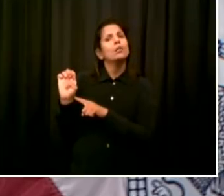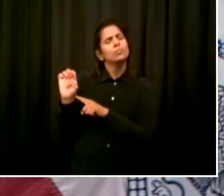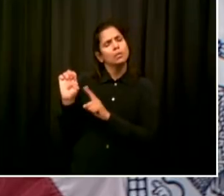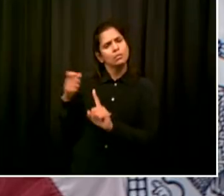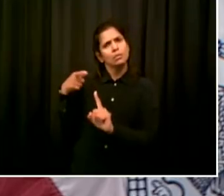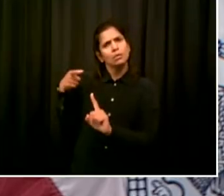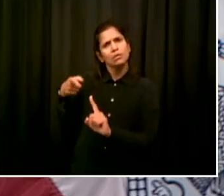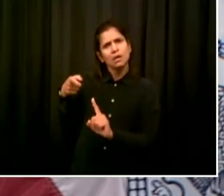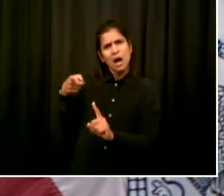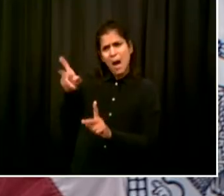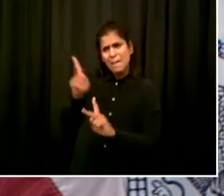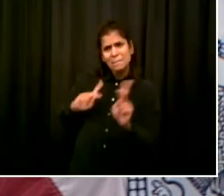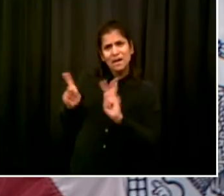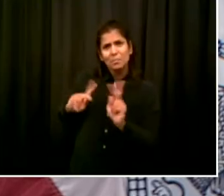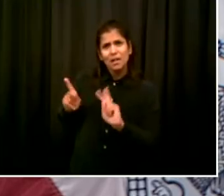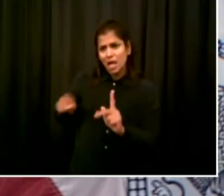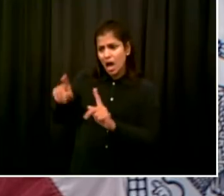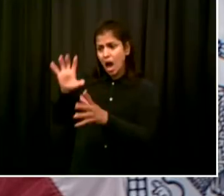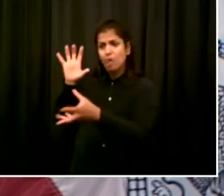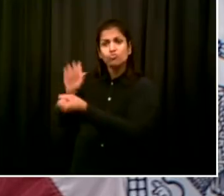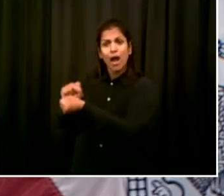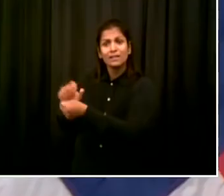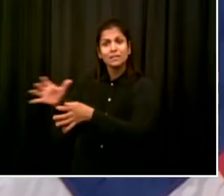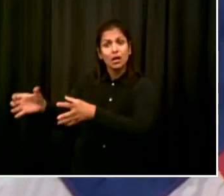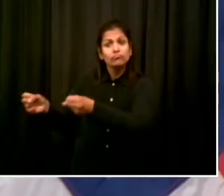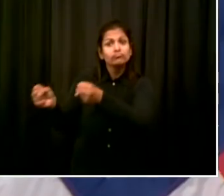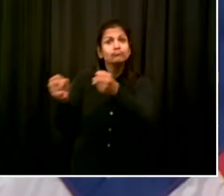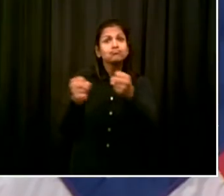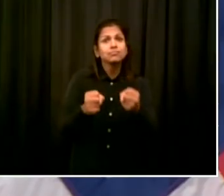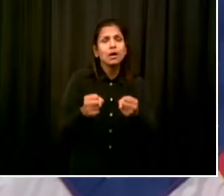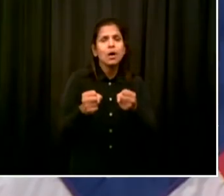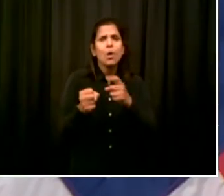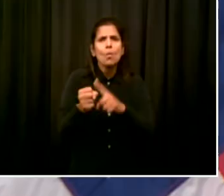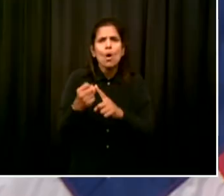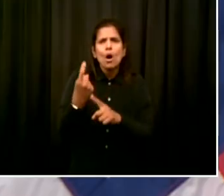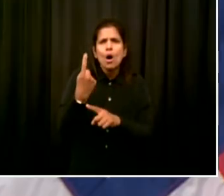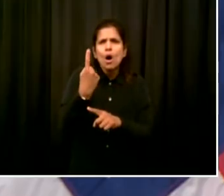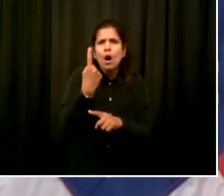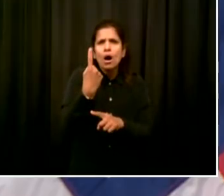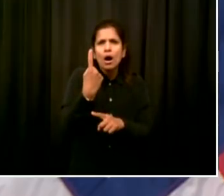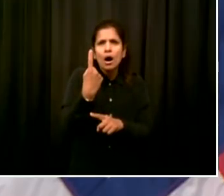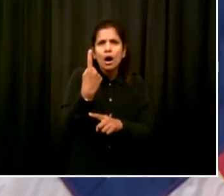YOU'RE SAYING THE COURT SLOWDWON AHS LED TO SHOOTINGS BUT A LOT OF THEE S